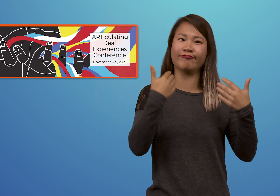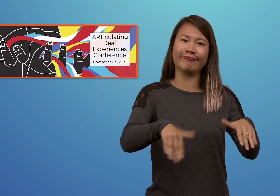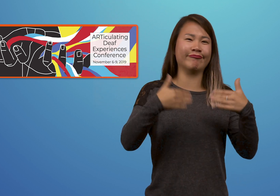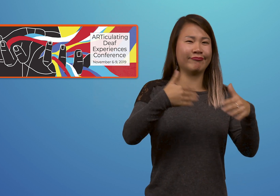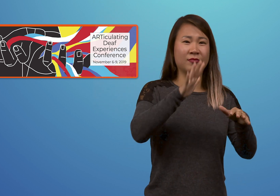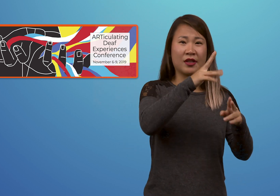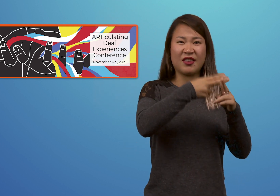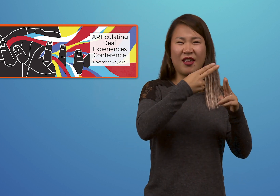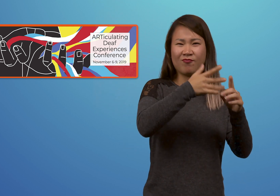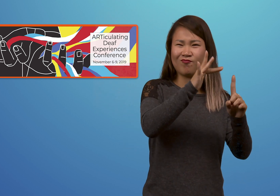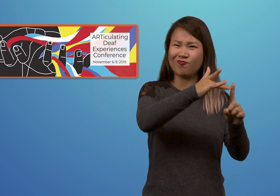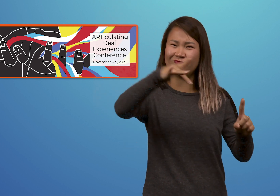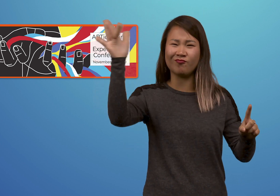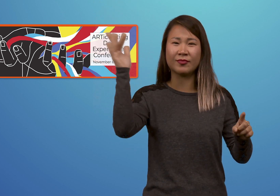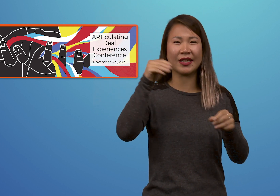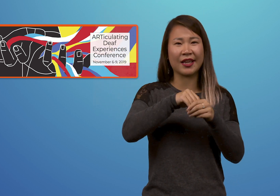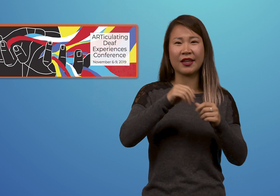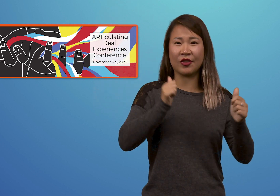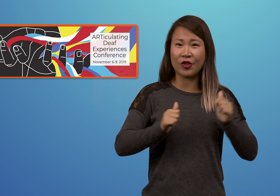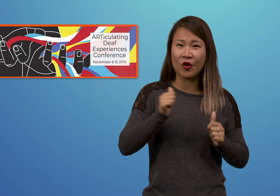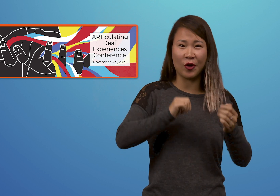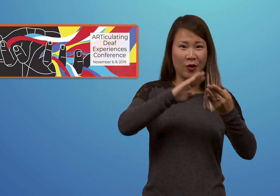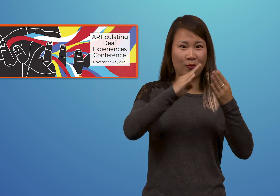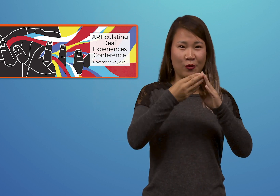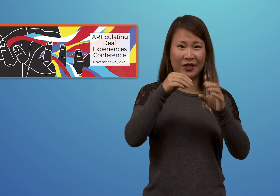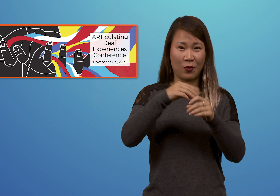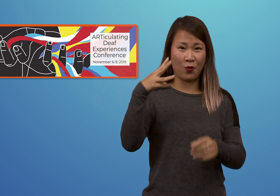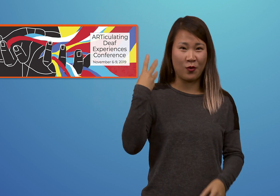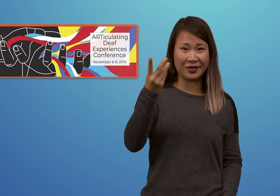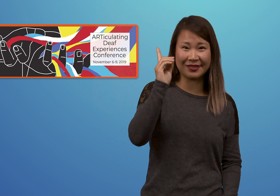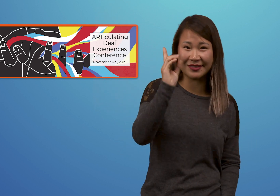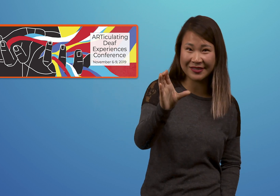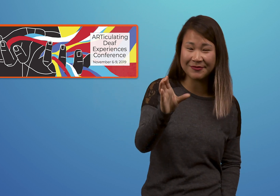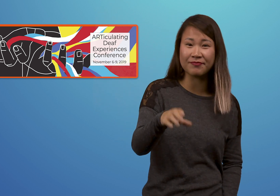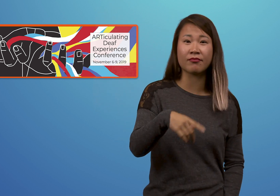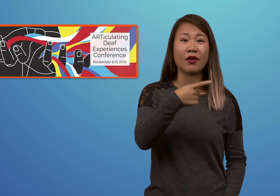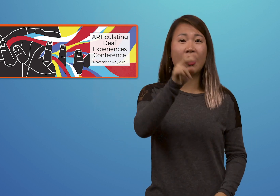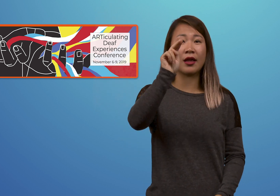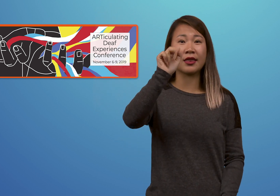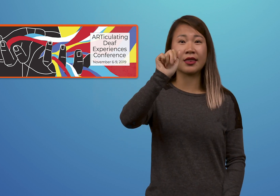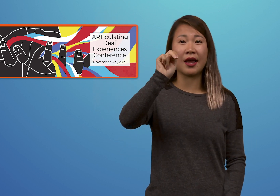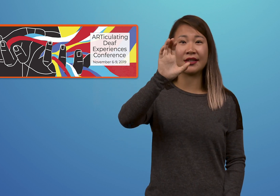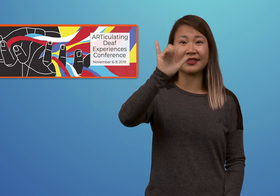an alumnus who’s made a big name for himself in the theater community in Washington, DC,